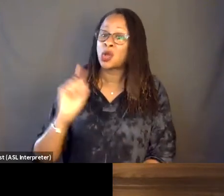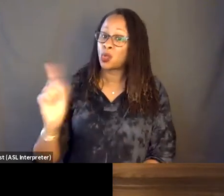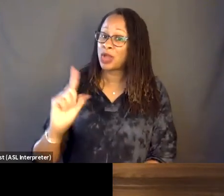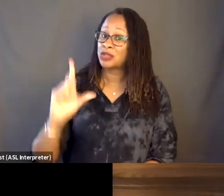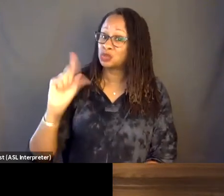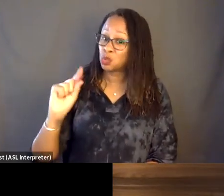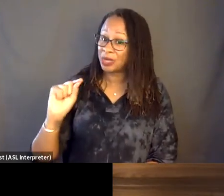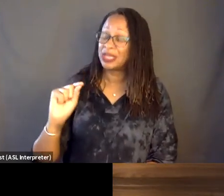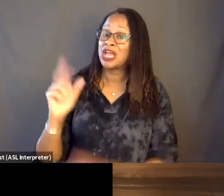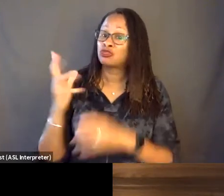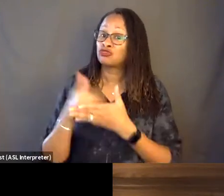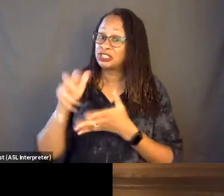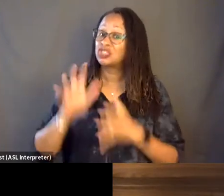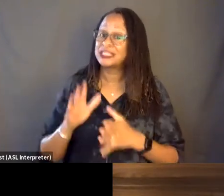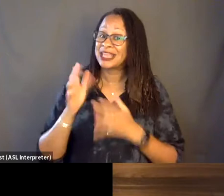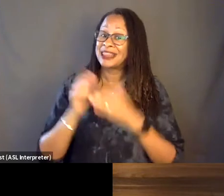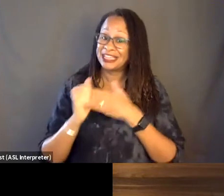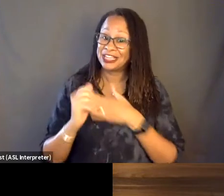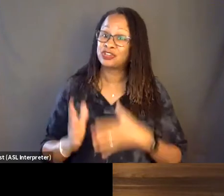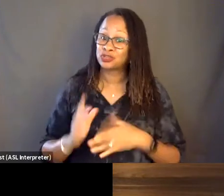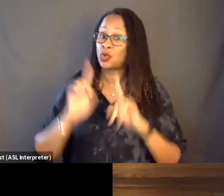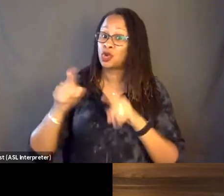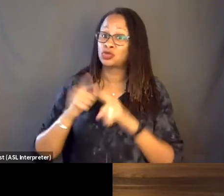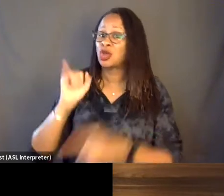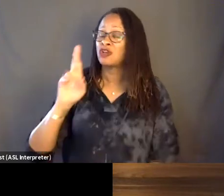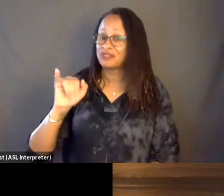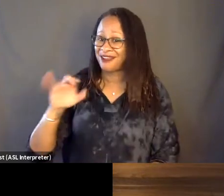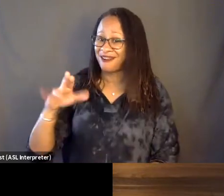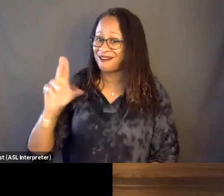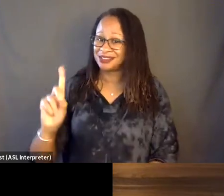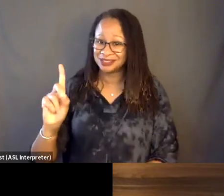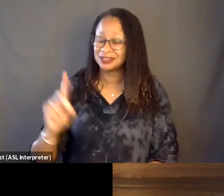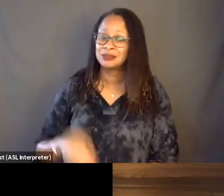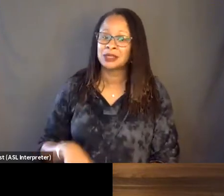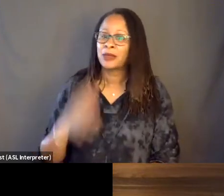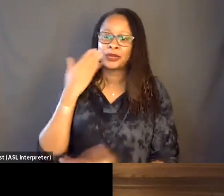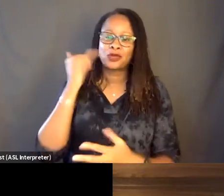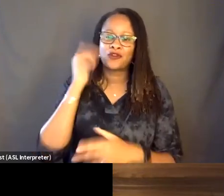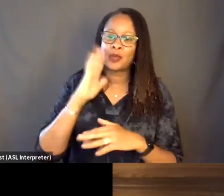in the world will essentially go to Riyadh, or they haven't quite figured out if it's going to be virtual, essentially